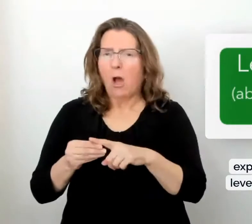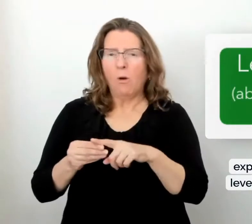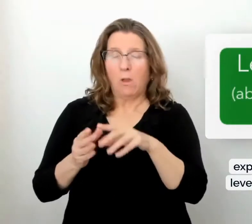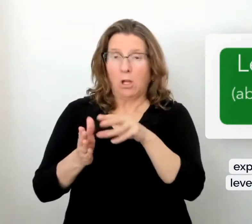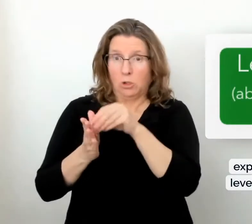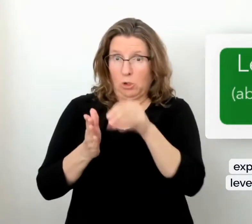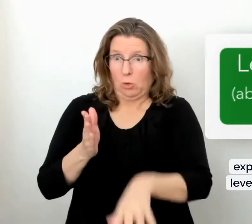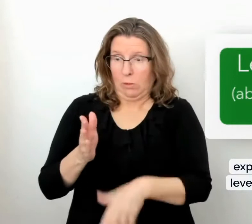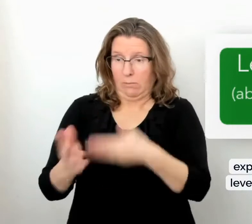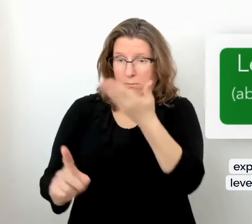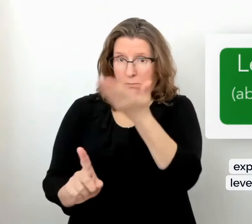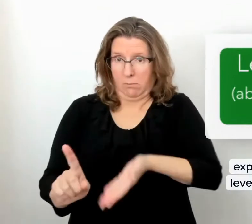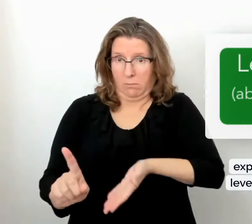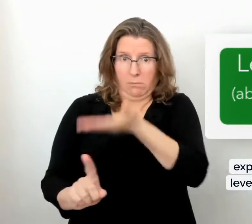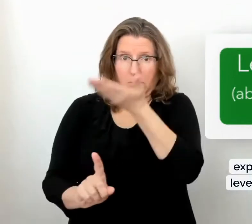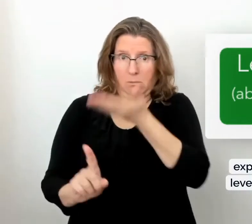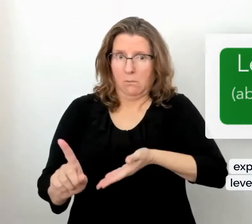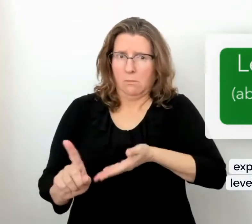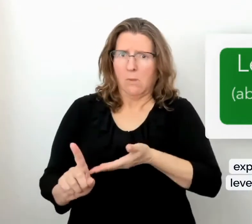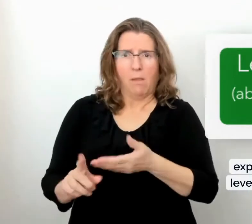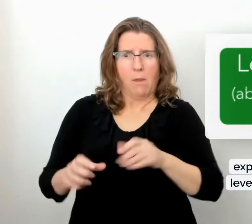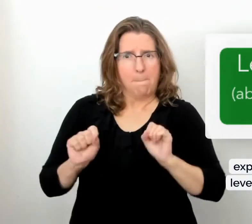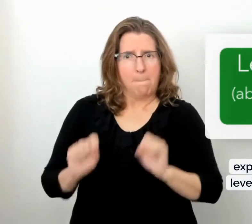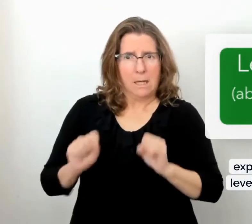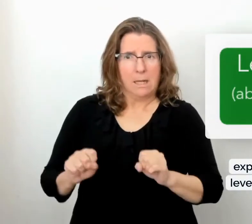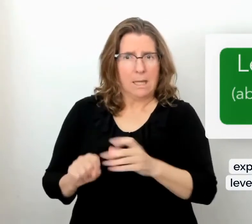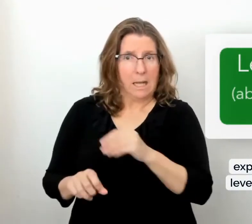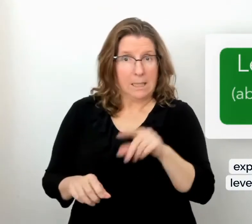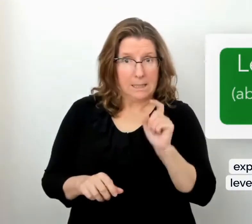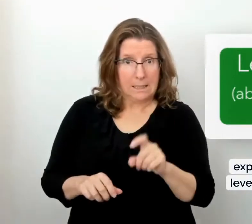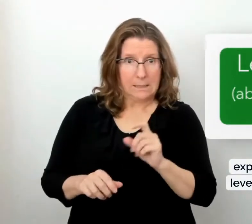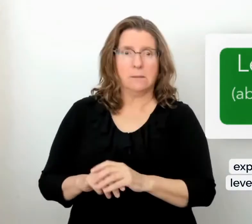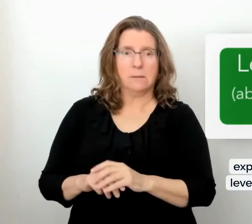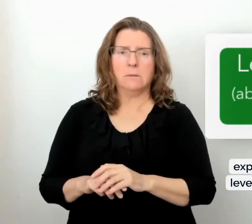Consider the learners abilities and needs.